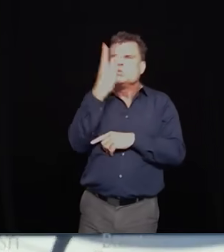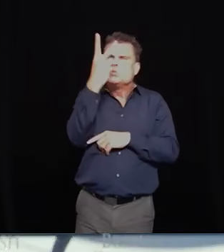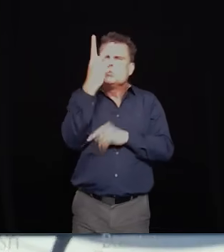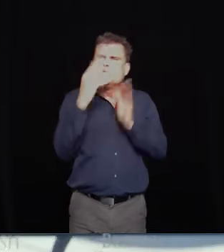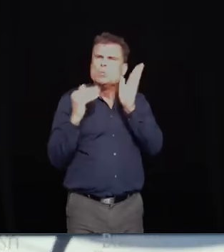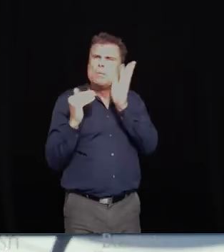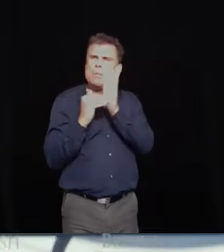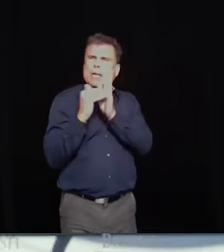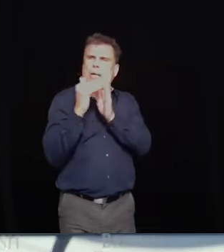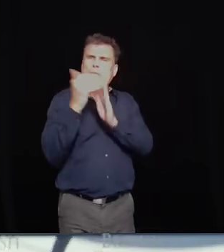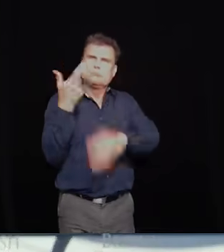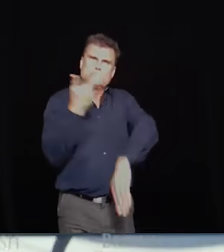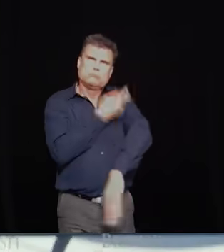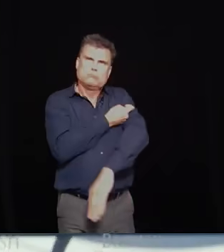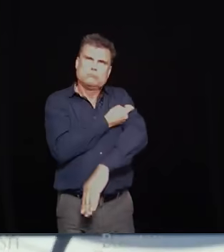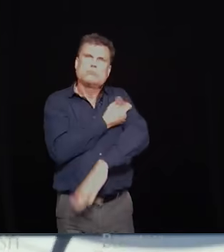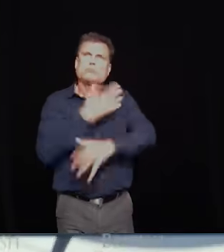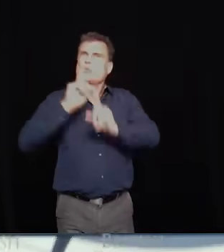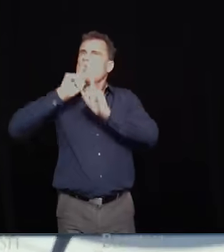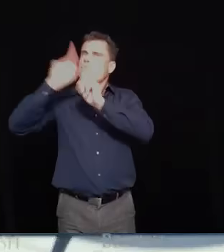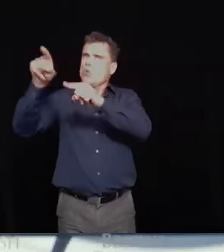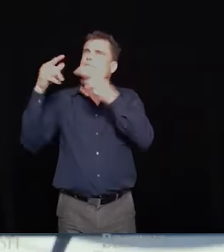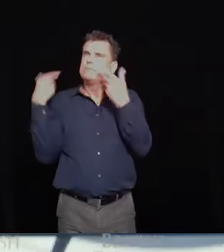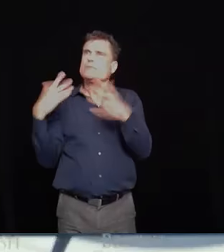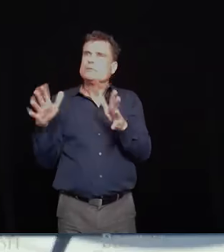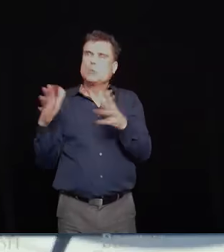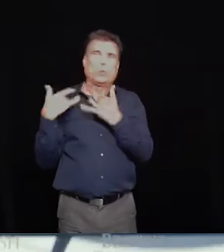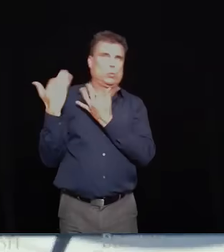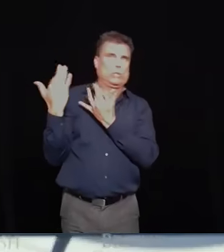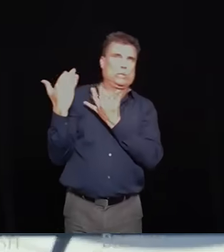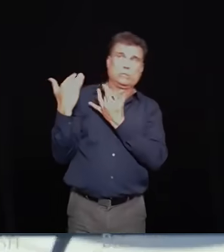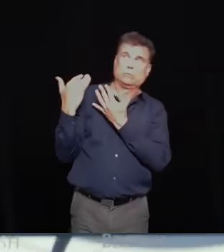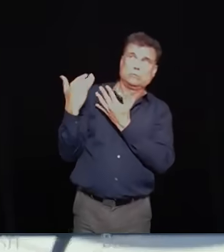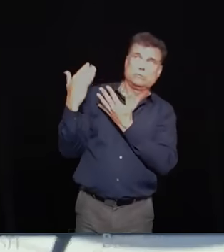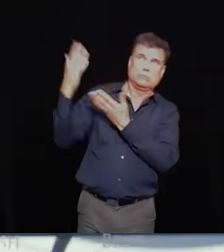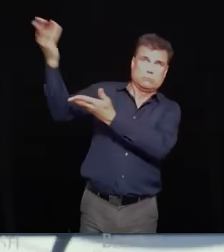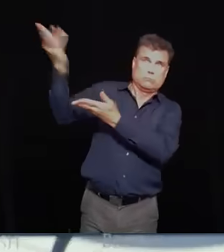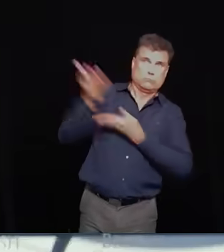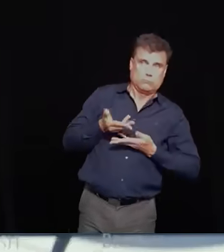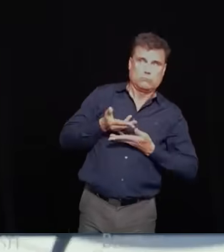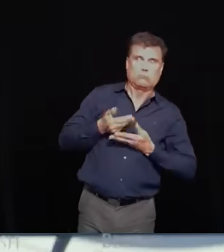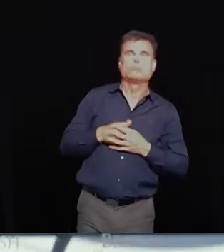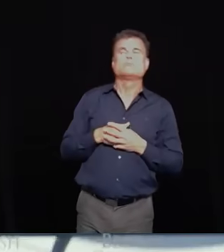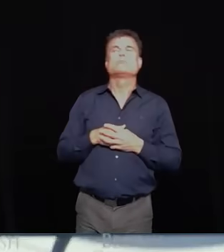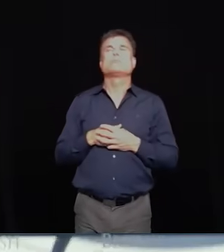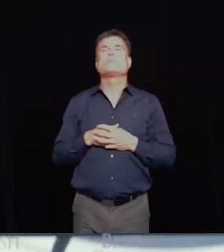Hand hygiene saves lives because it stops the spread. Staying home if you're not feeling well saves